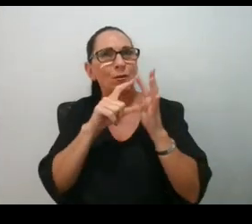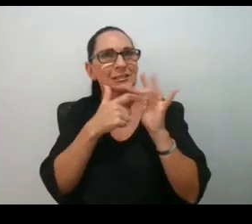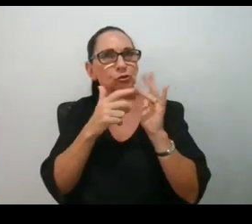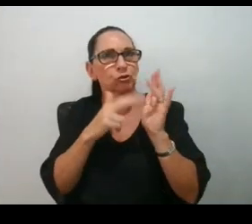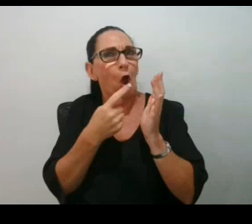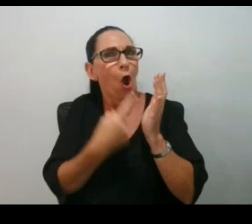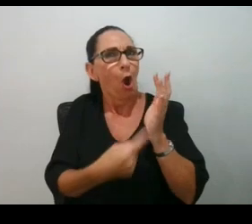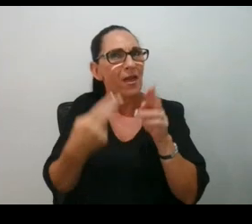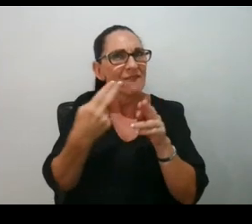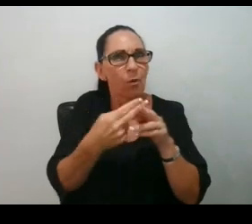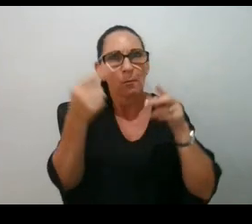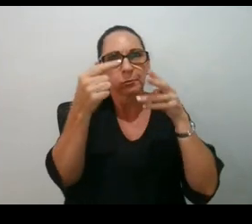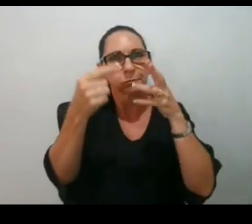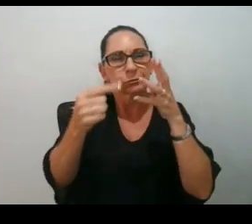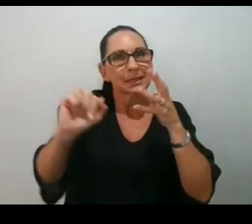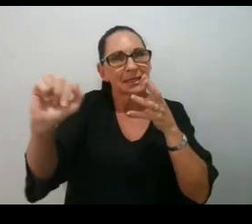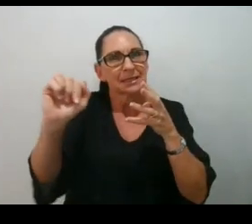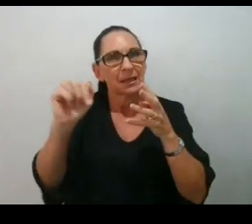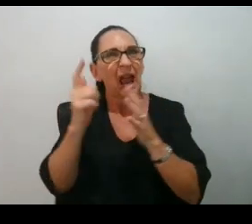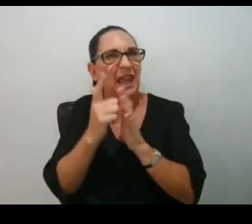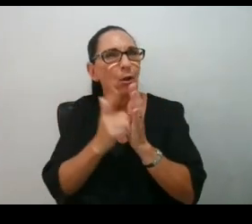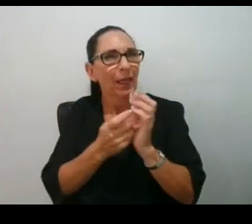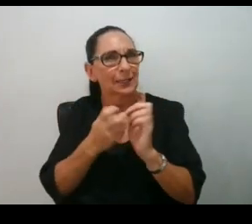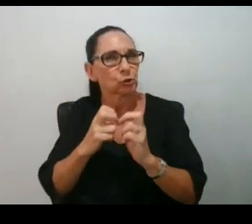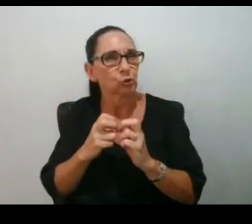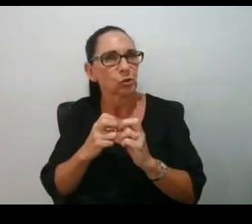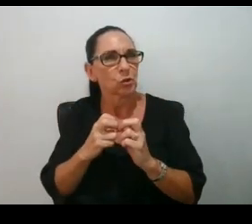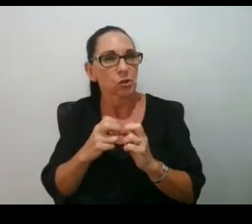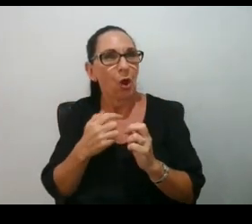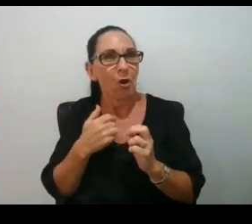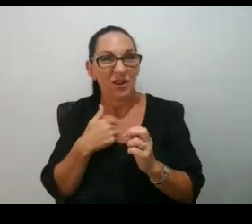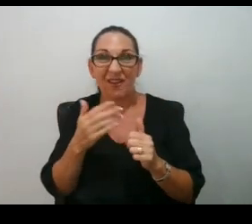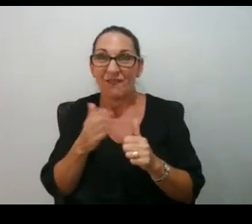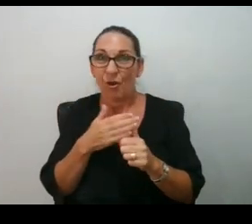is probably the first thing that people need to know right Leanne and there's not much discretion